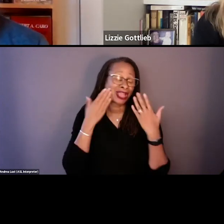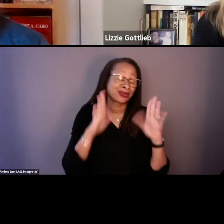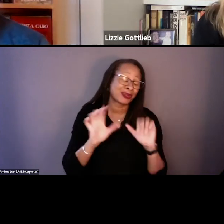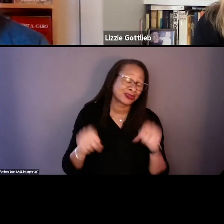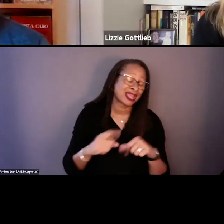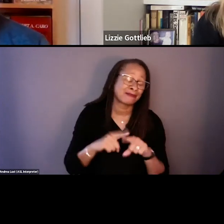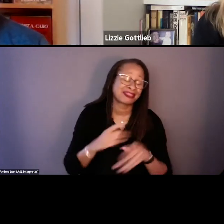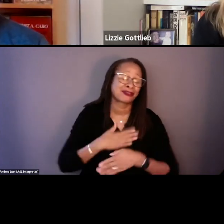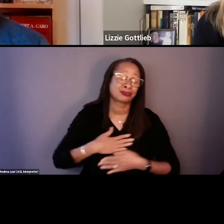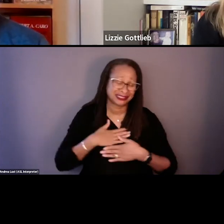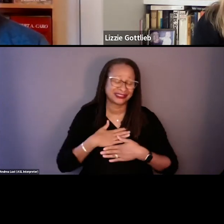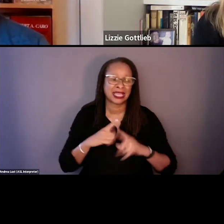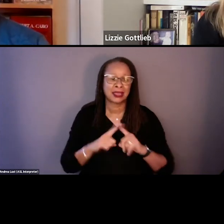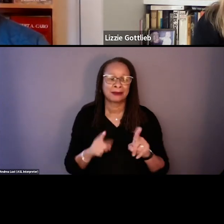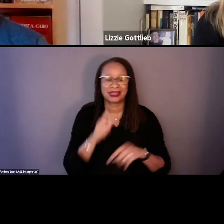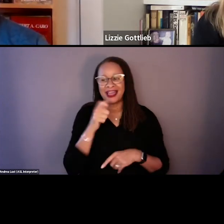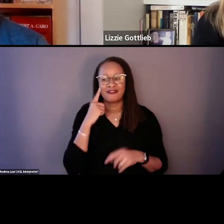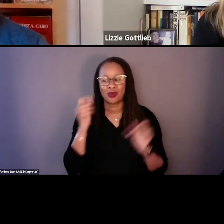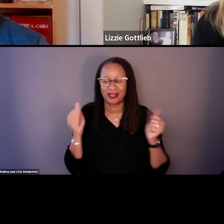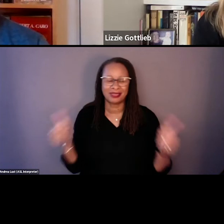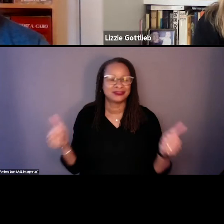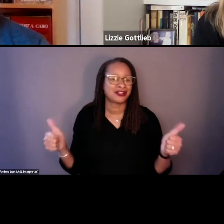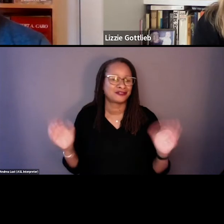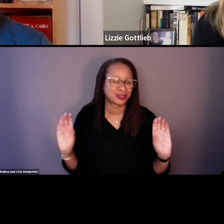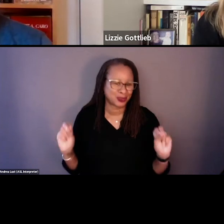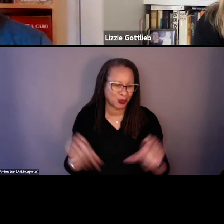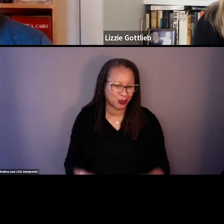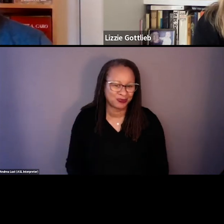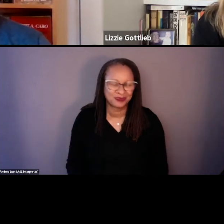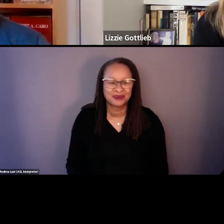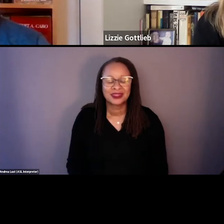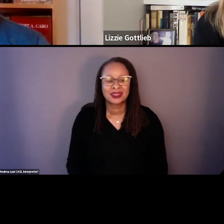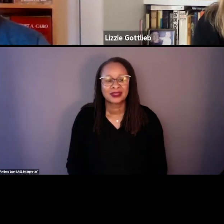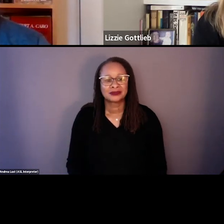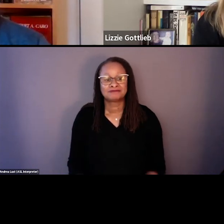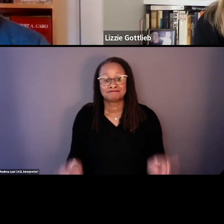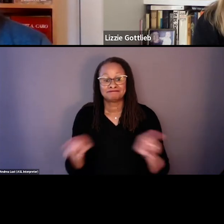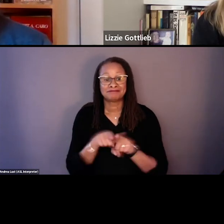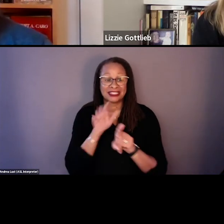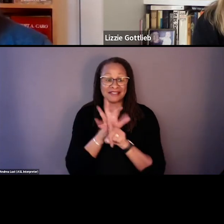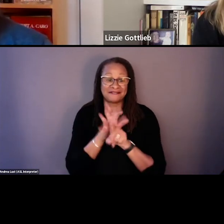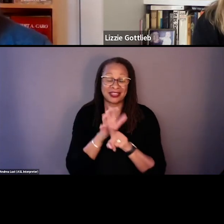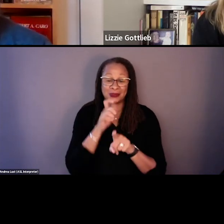Can you offer up a tidbit of anything you heard in that meeting, just filming it, that you thought was particularly interesting?